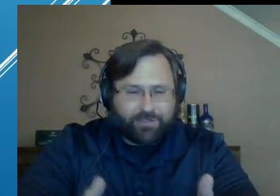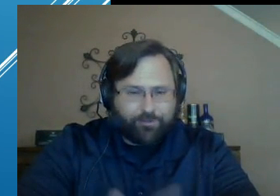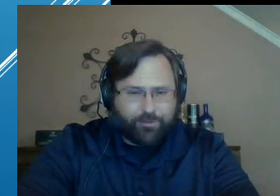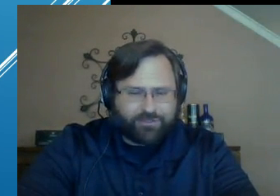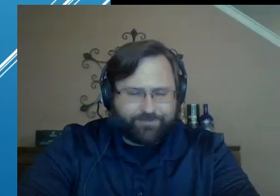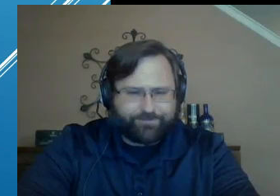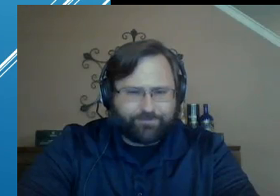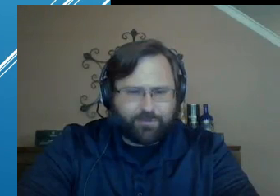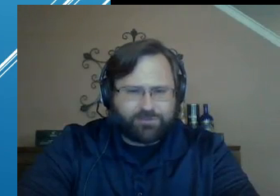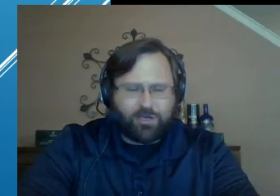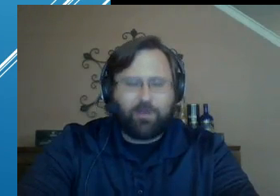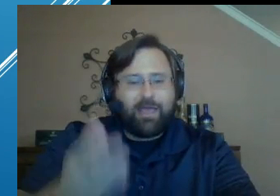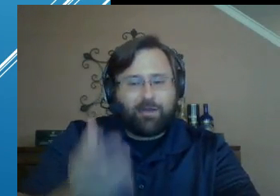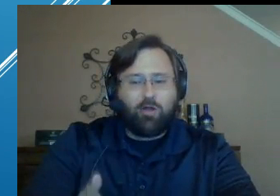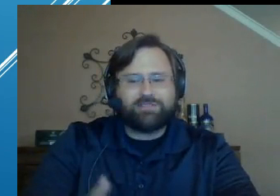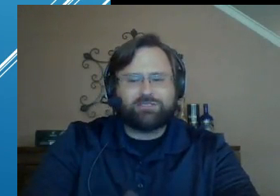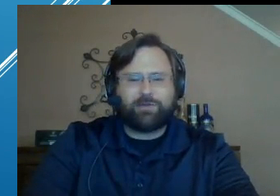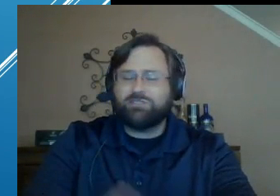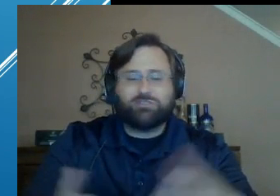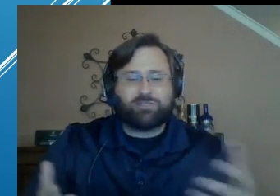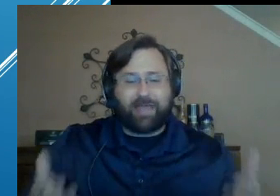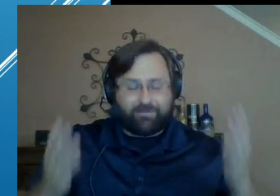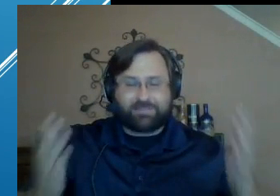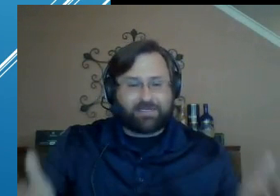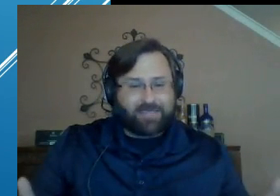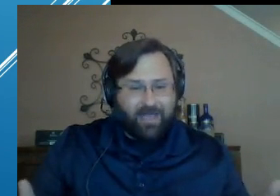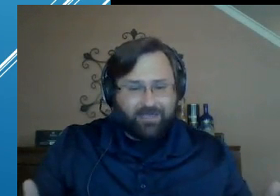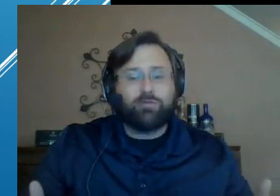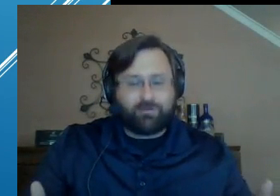particular person so in all these situations you simply have the sentence sign with the